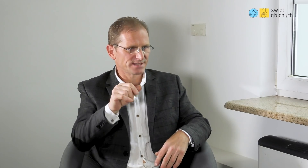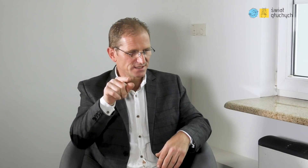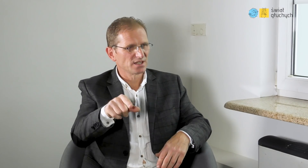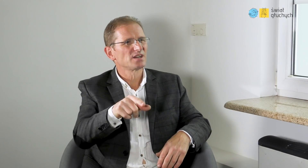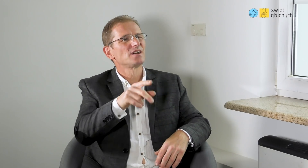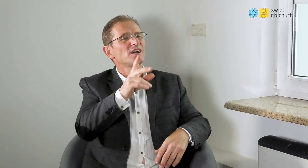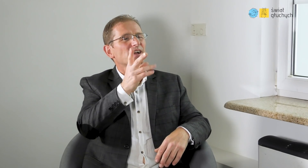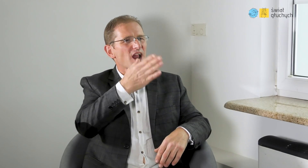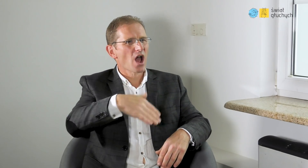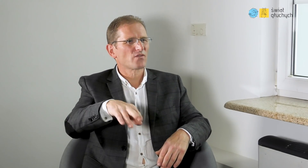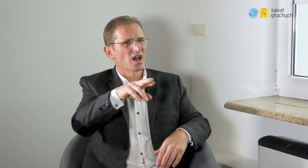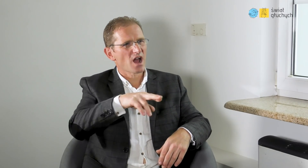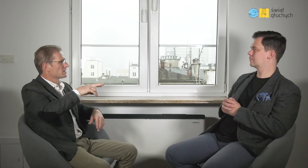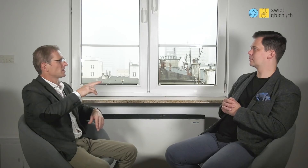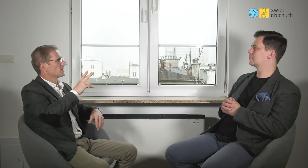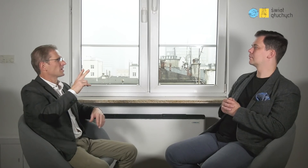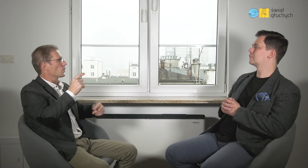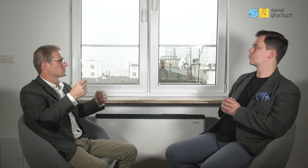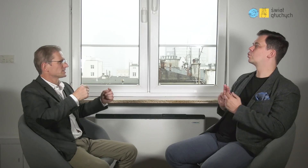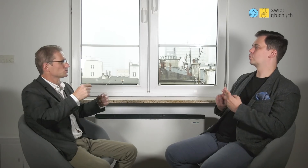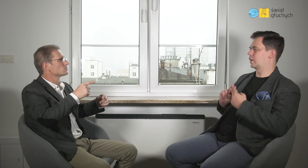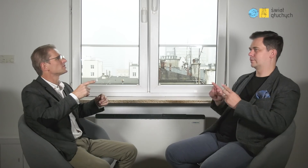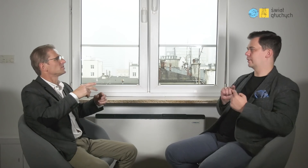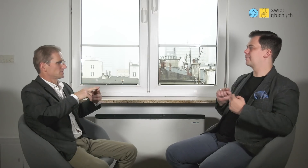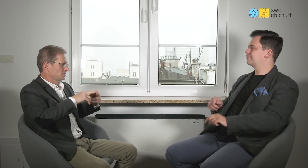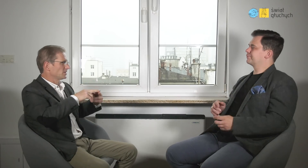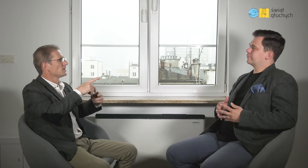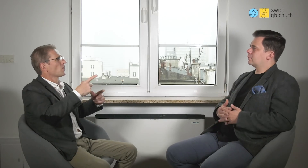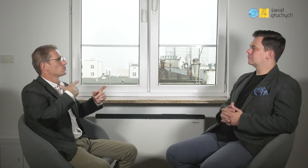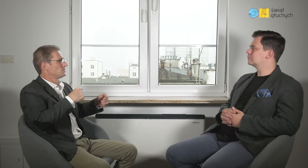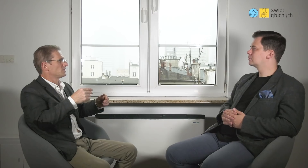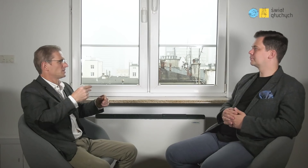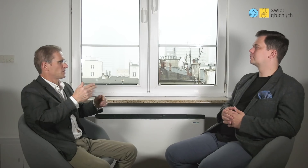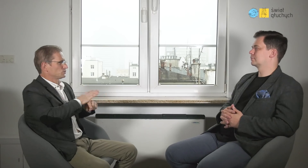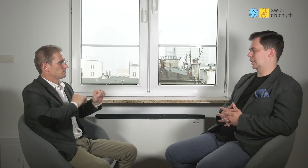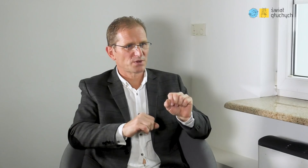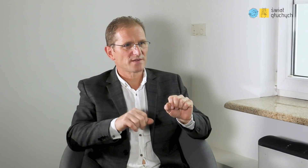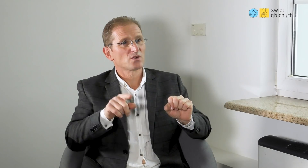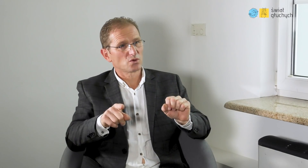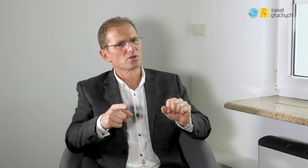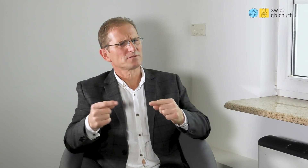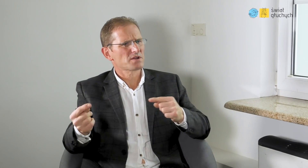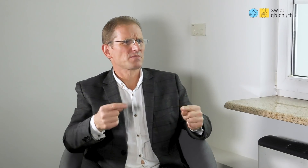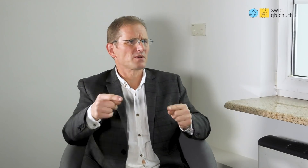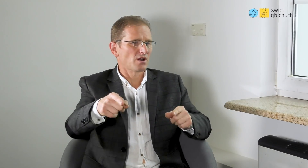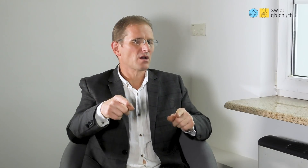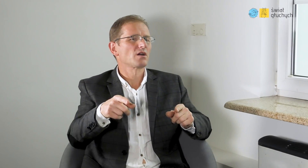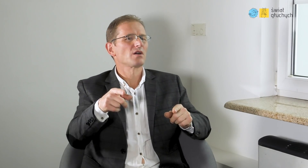Member of the National Consultative Council, concerning people with disabilities, this is an important place.